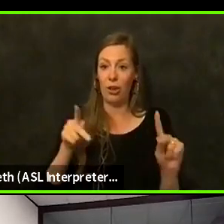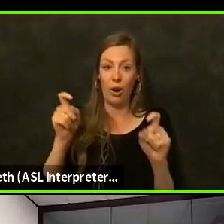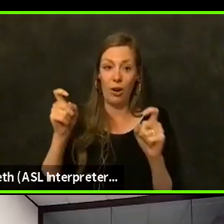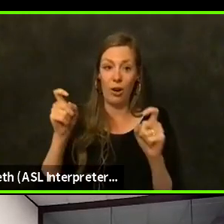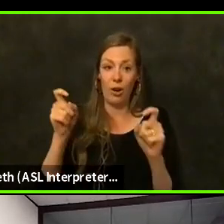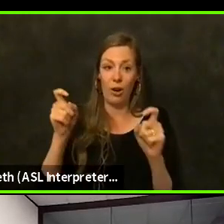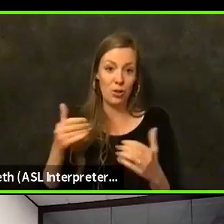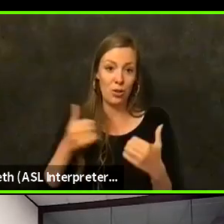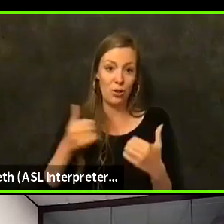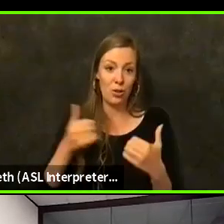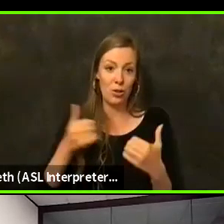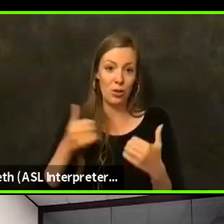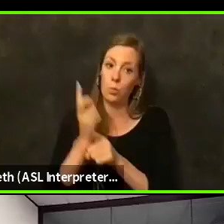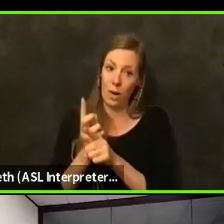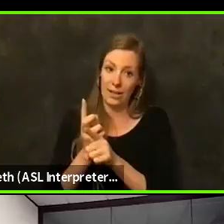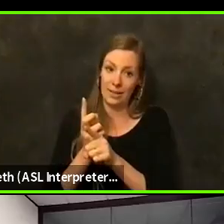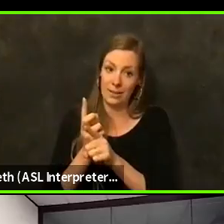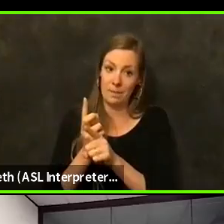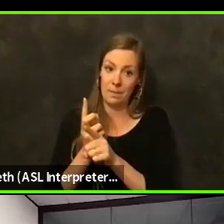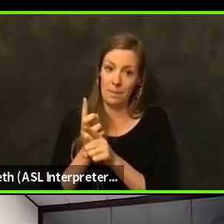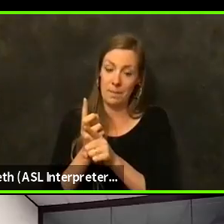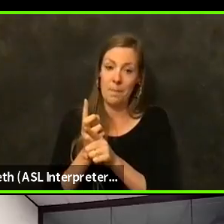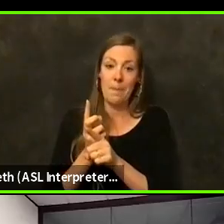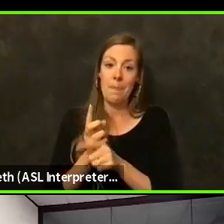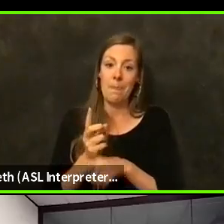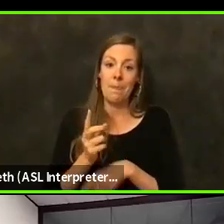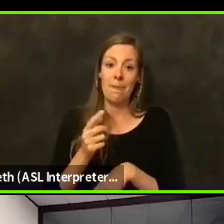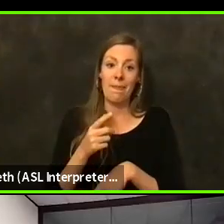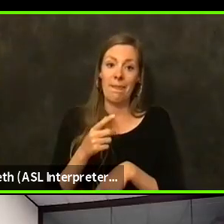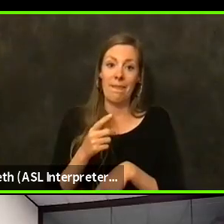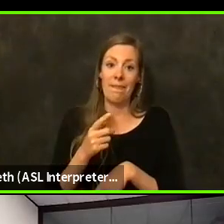Right. And as I just we had a conversation with